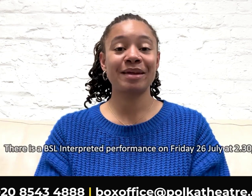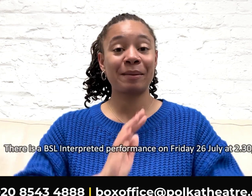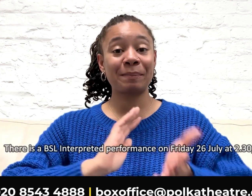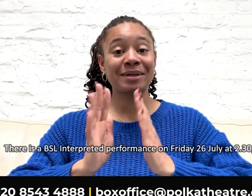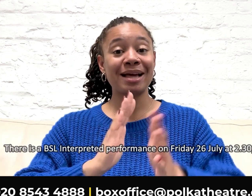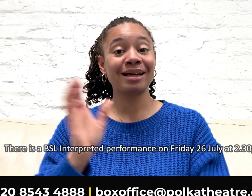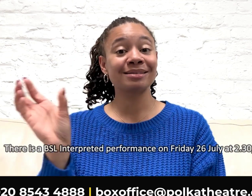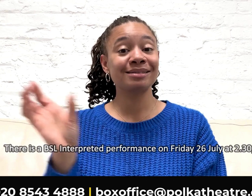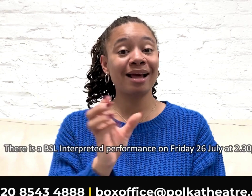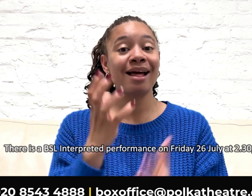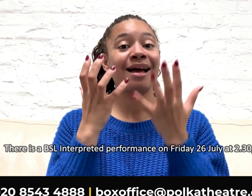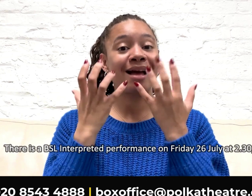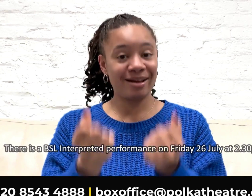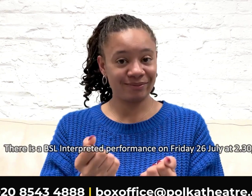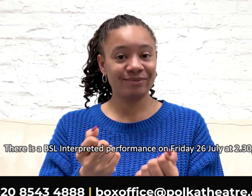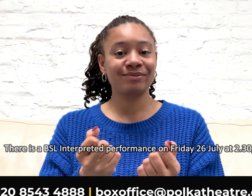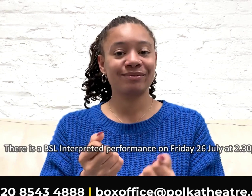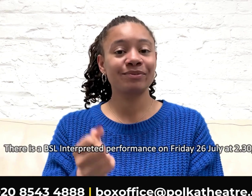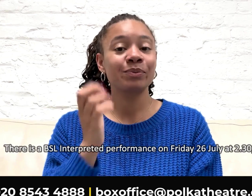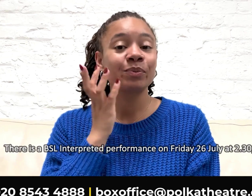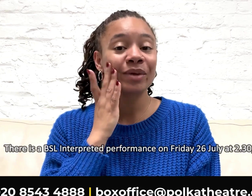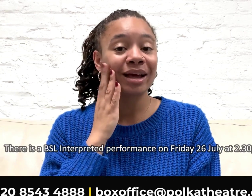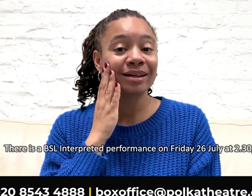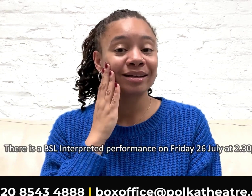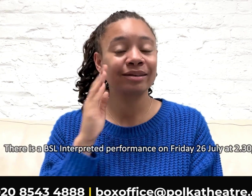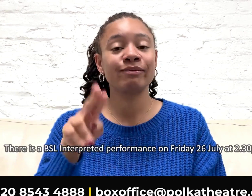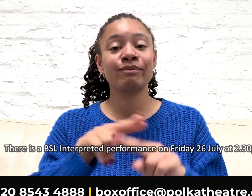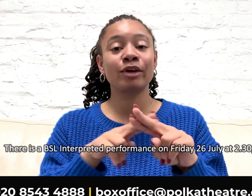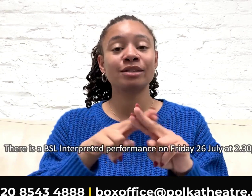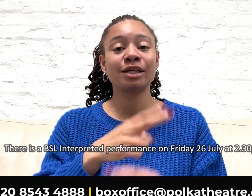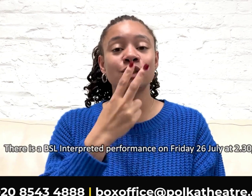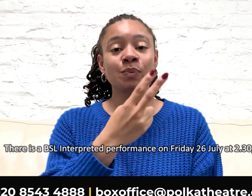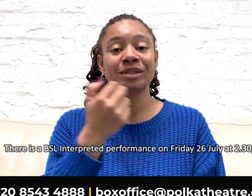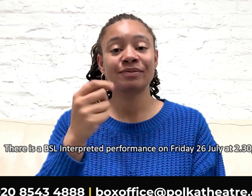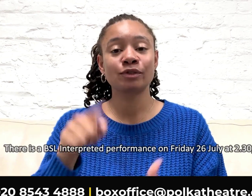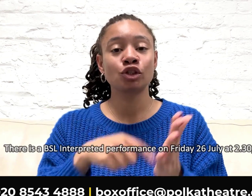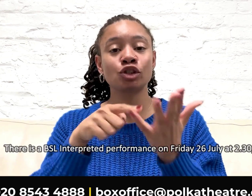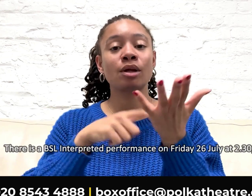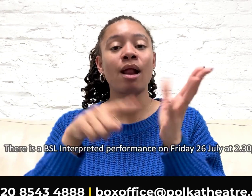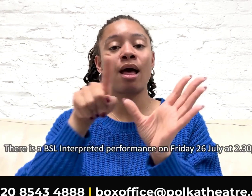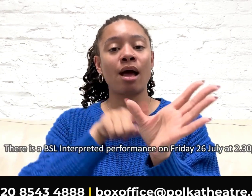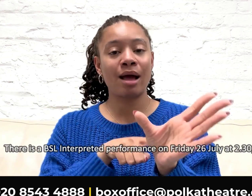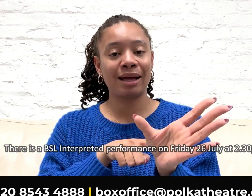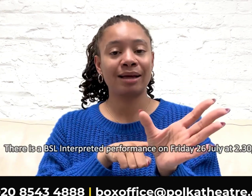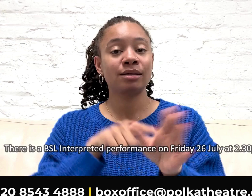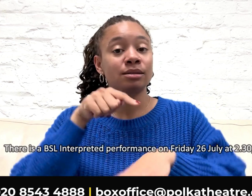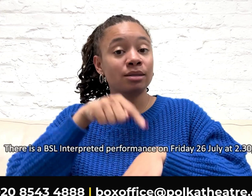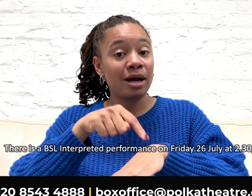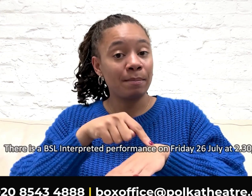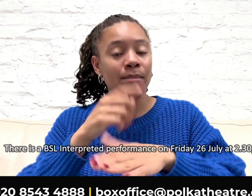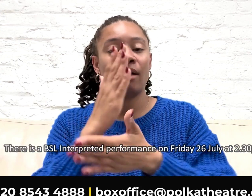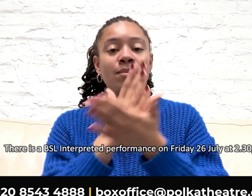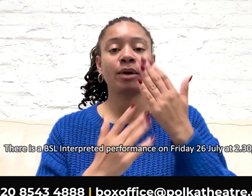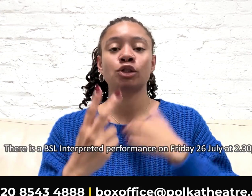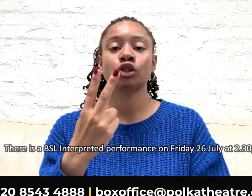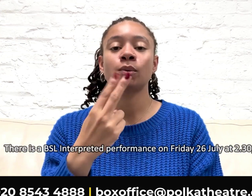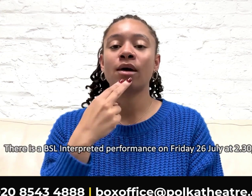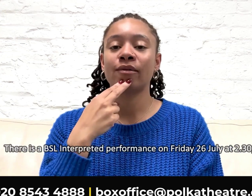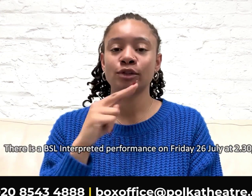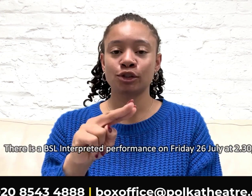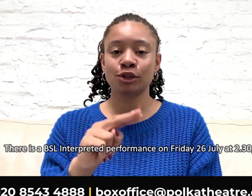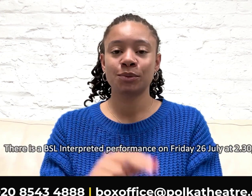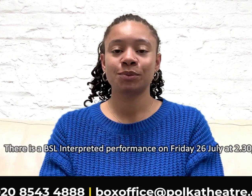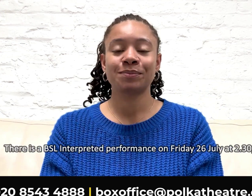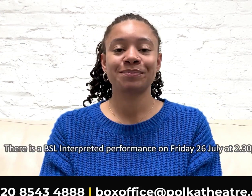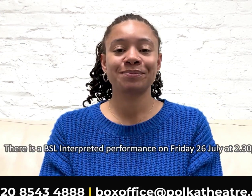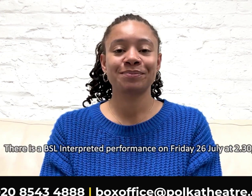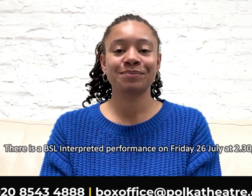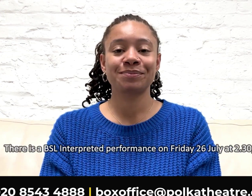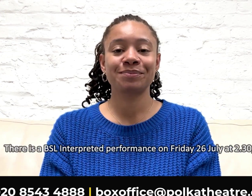There is a BSL Interpreted performance on Friday 26 July at 2.30pm.